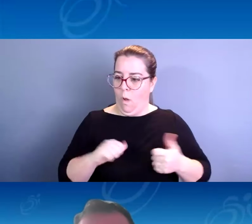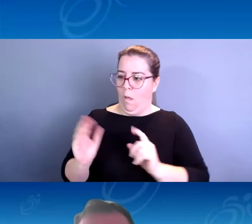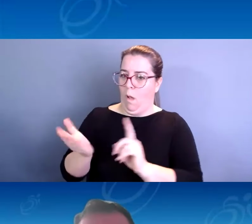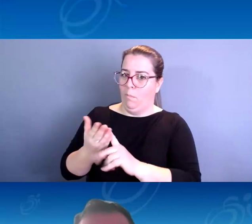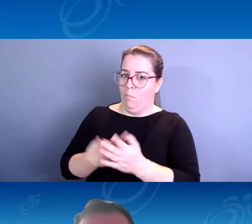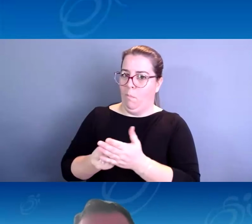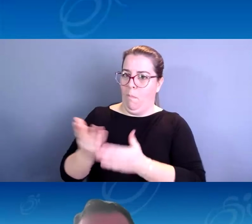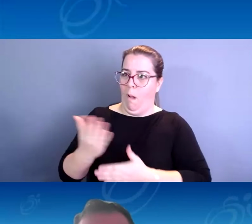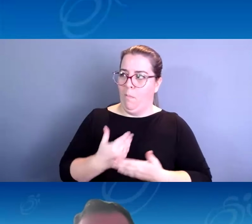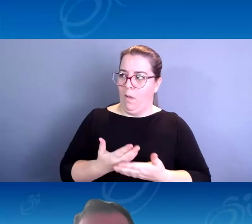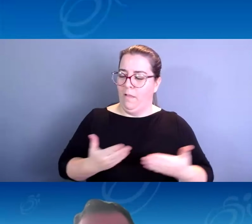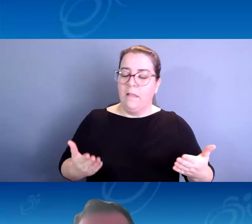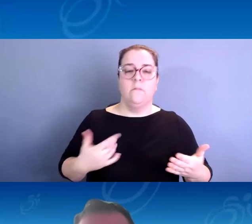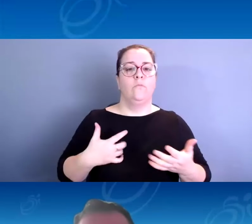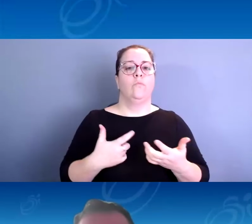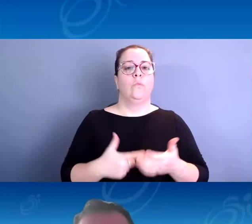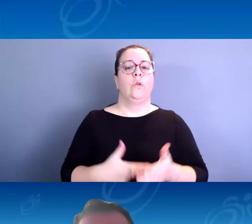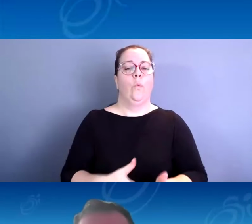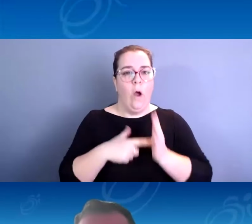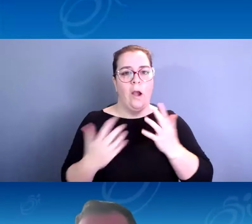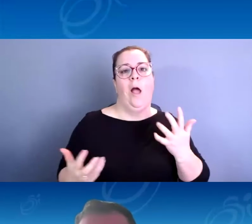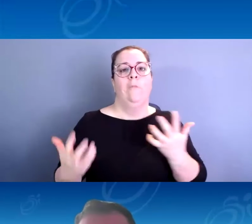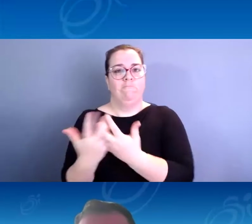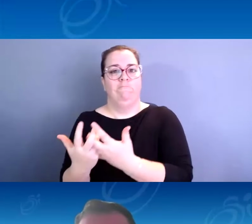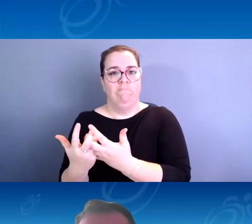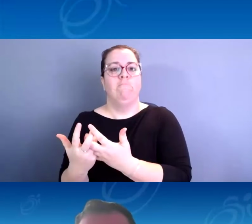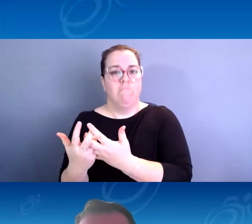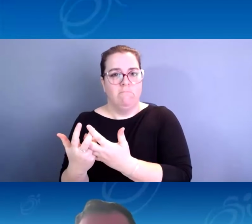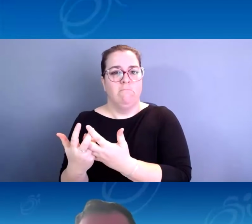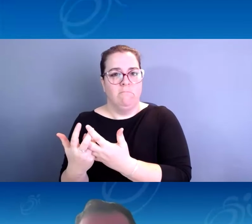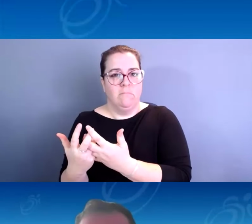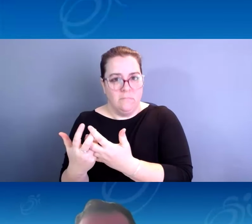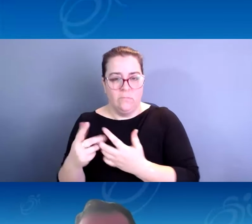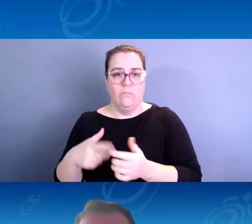then we all need to be involved in how those are created. So, thank you, gentlemen.